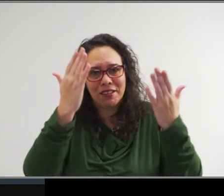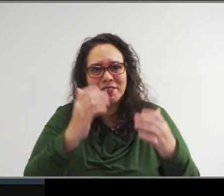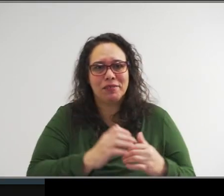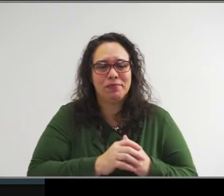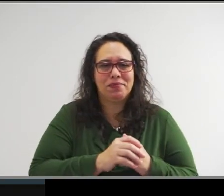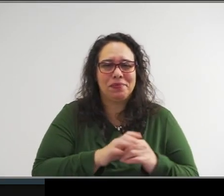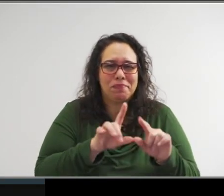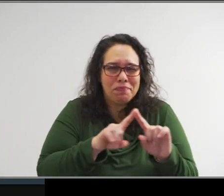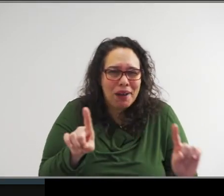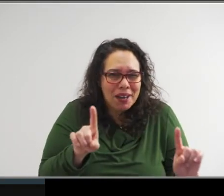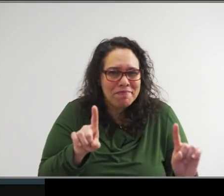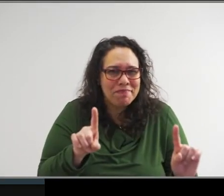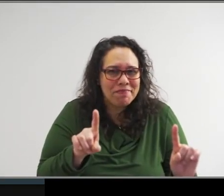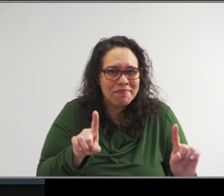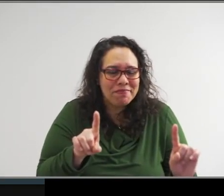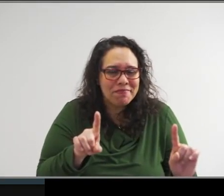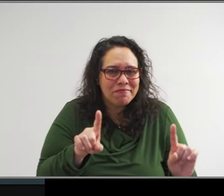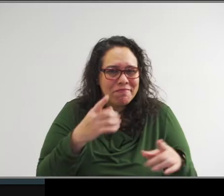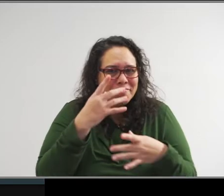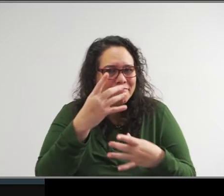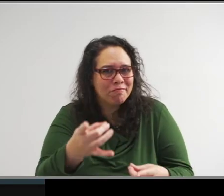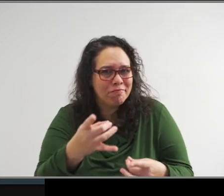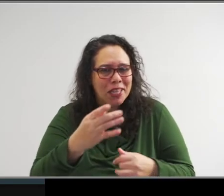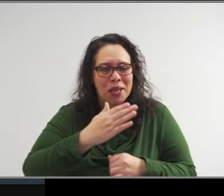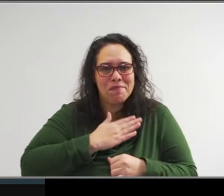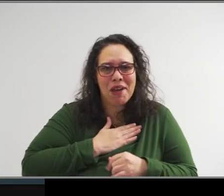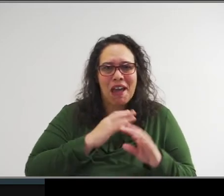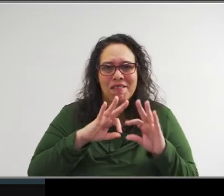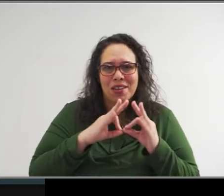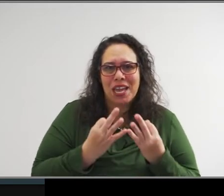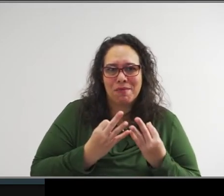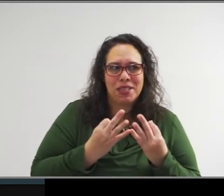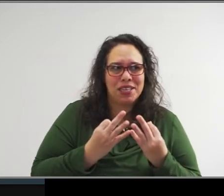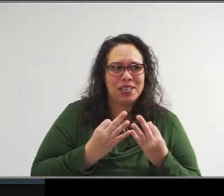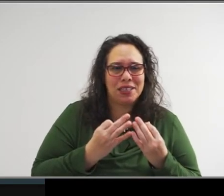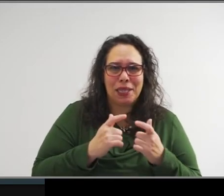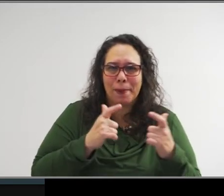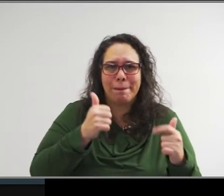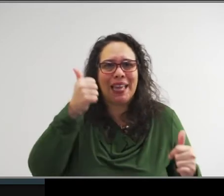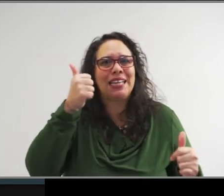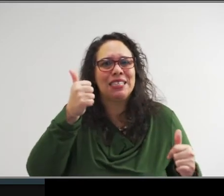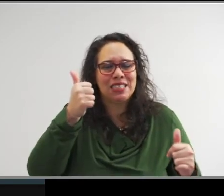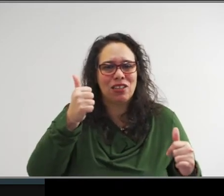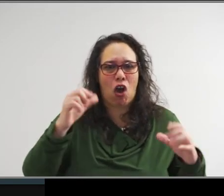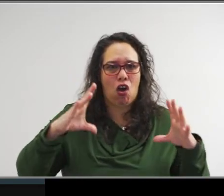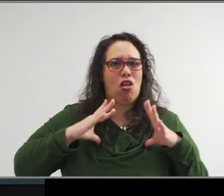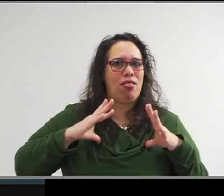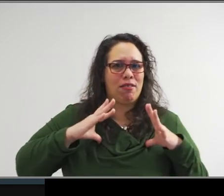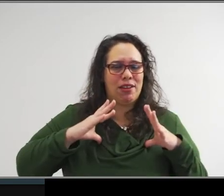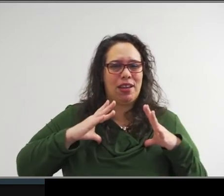but ironically in my family, probably one of the biggest holidays or the ones that's most celebrated